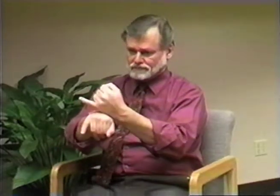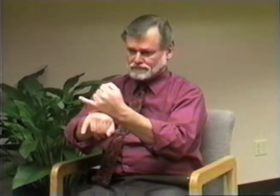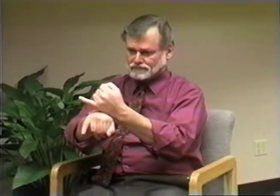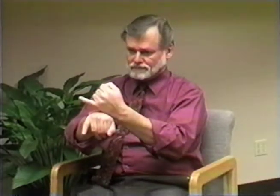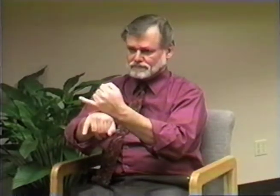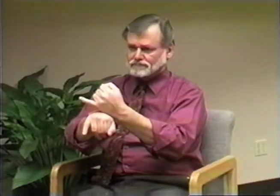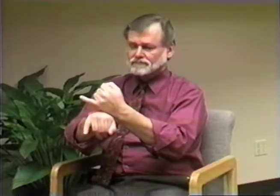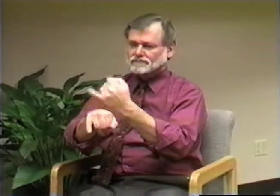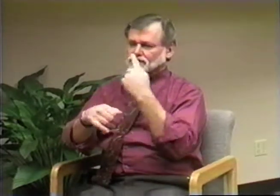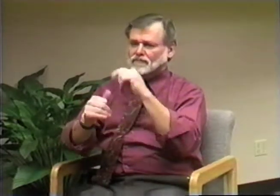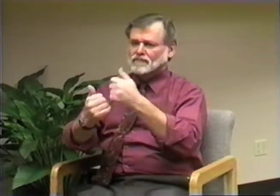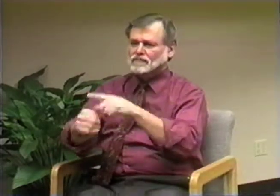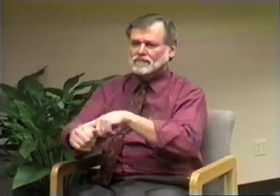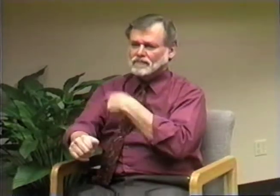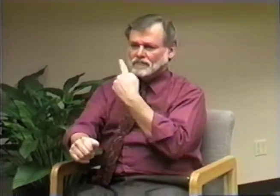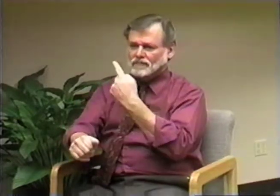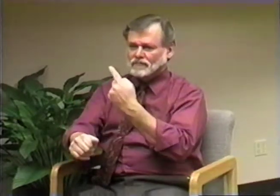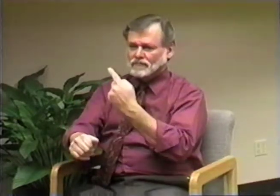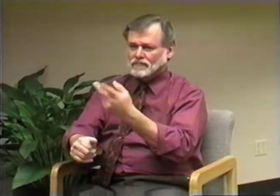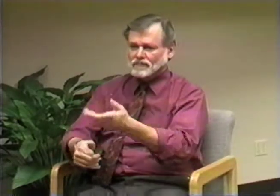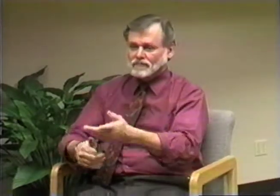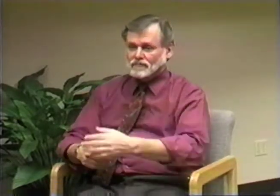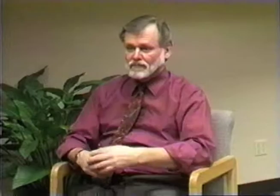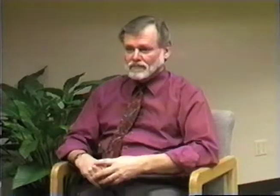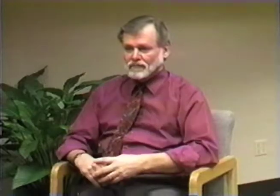You went to the school for the Deaf [Minnesota School for the Deaf - MSD]. How long did you go there?